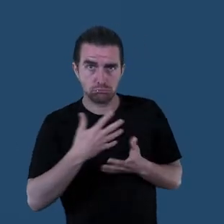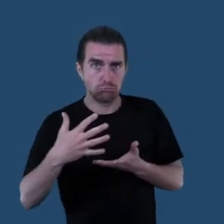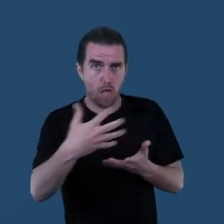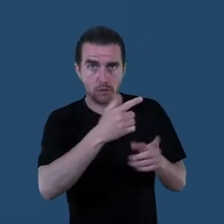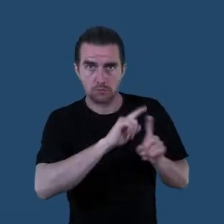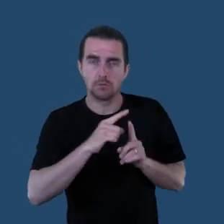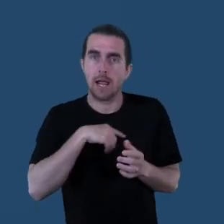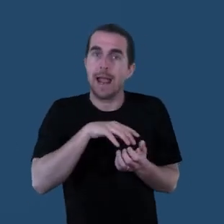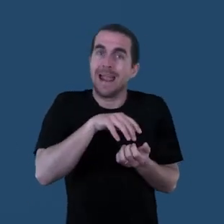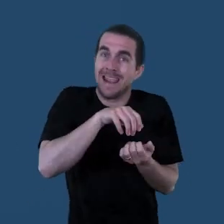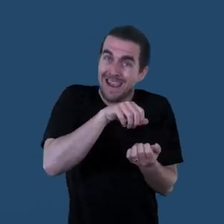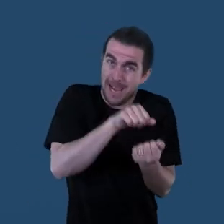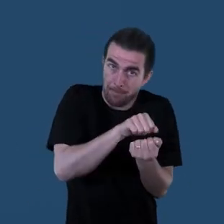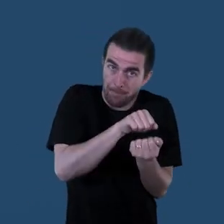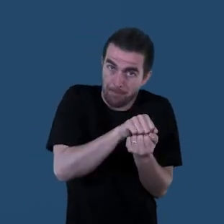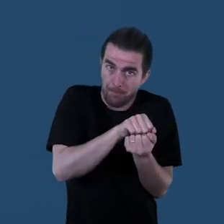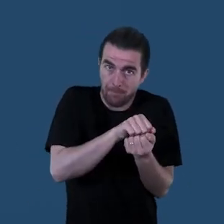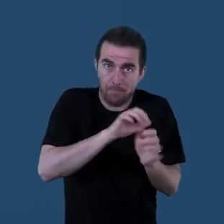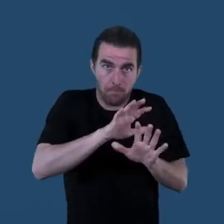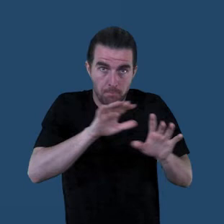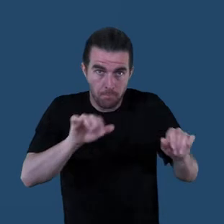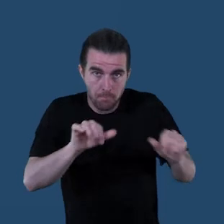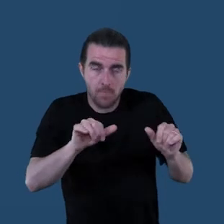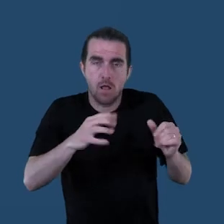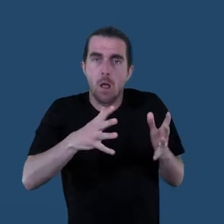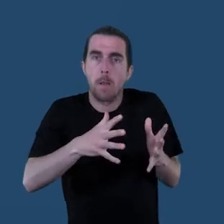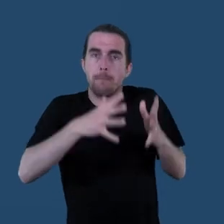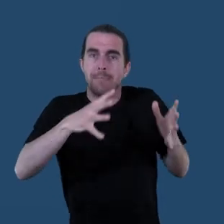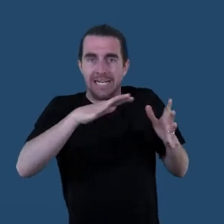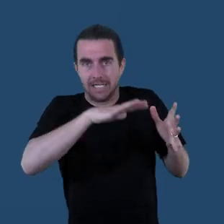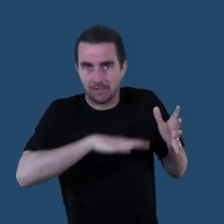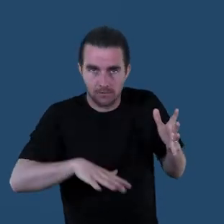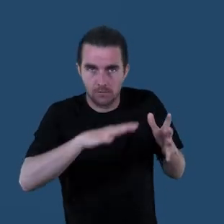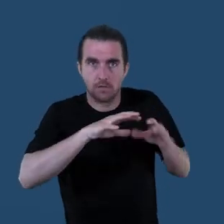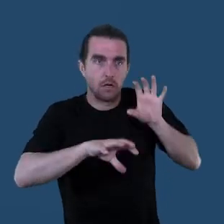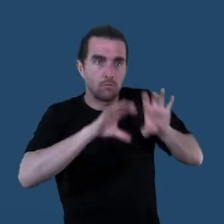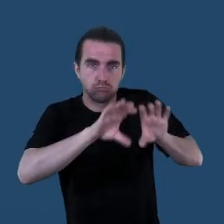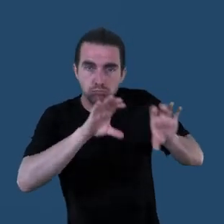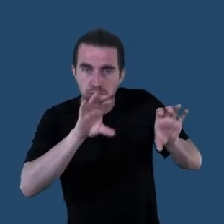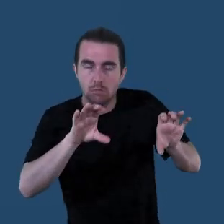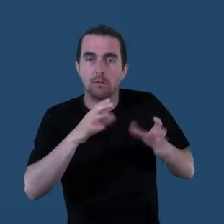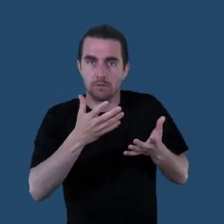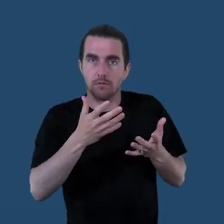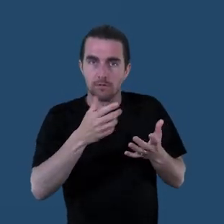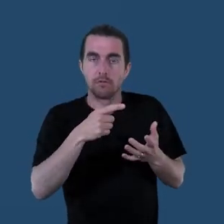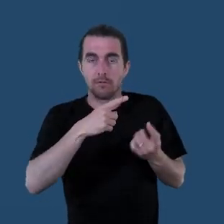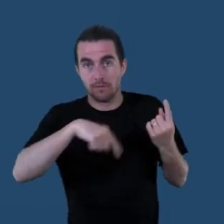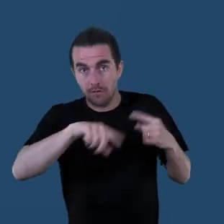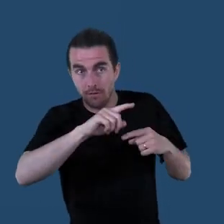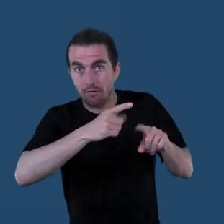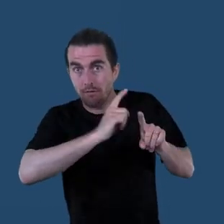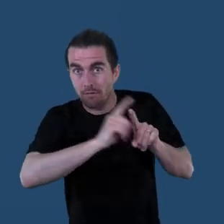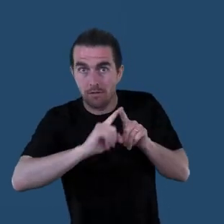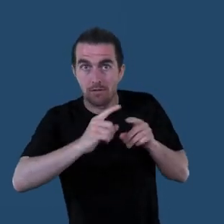And then we have to kind of keep it that way, but also integrate them into the larger collection. So, it, there, the collections come and go,